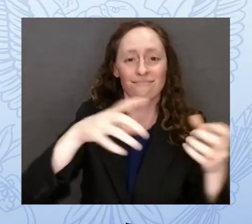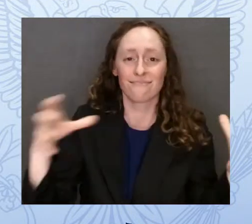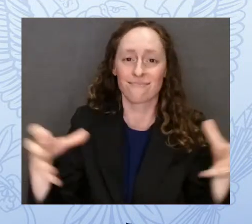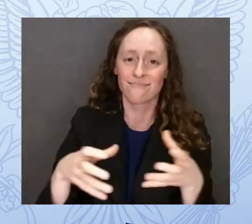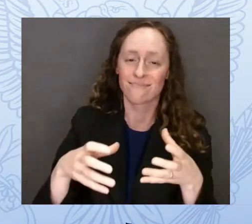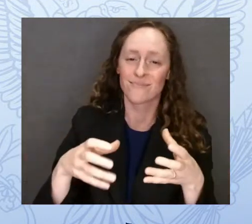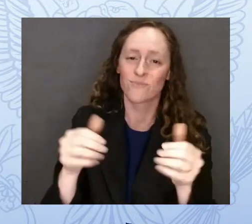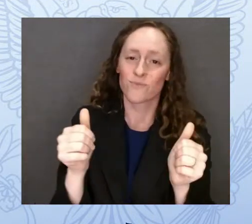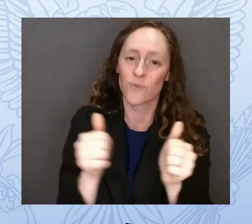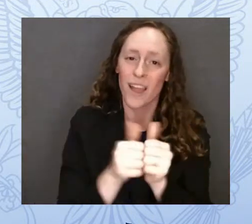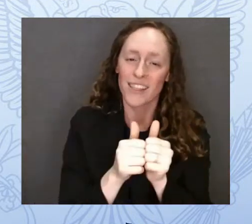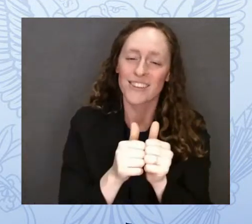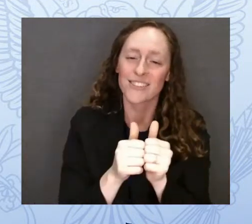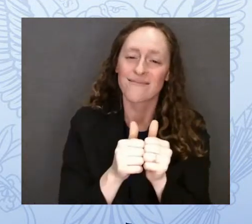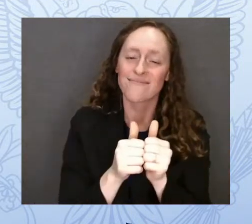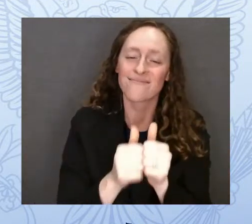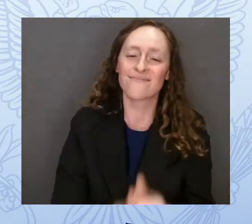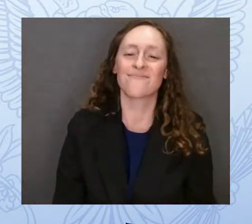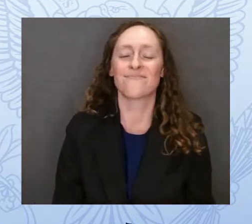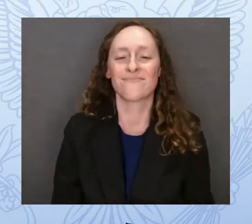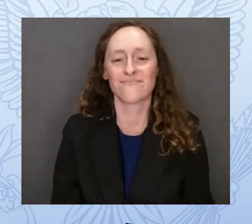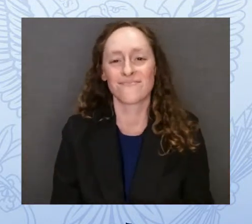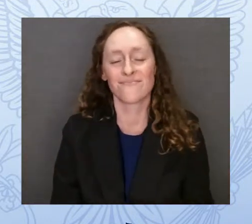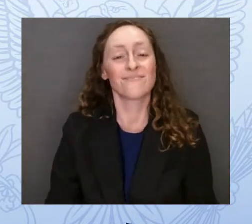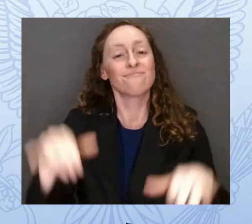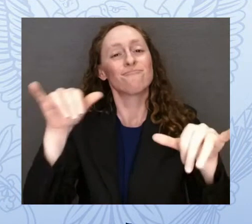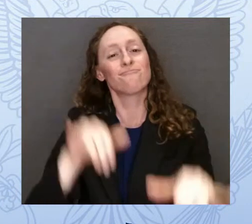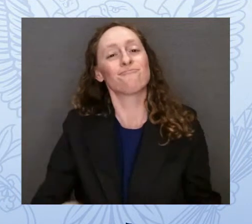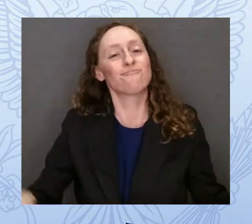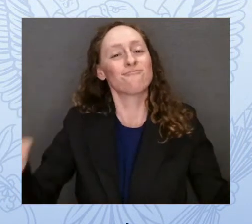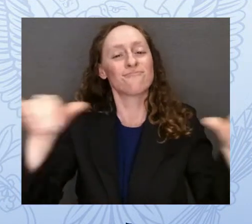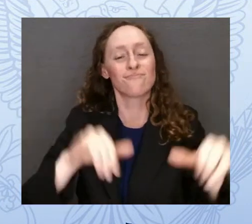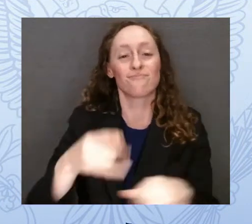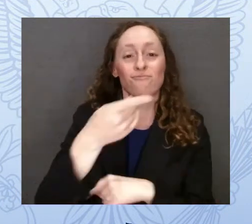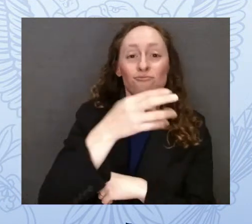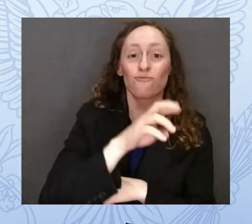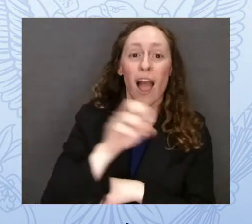our chefs have prepared, and get almost close enough to touch it --